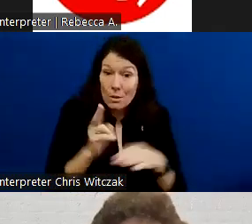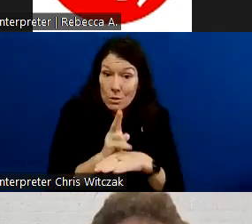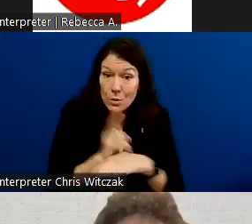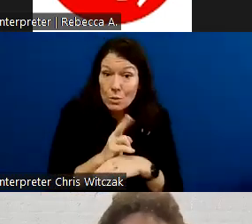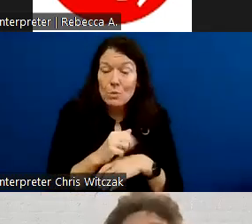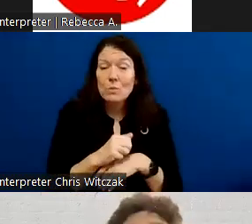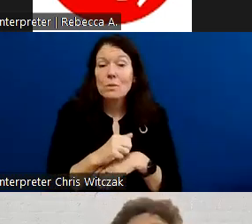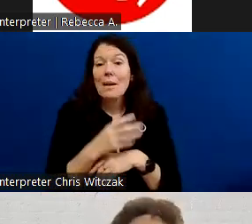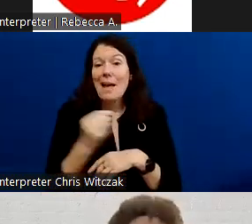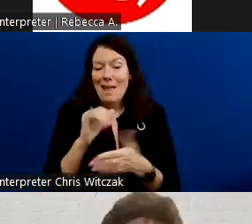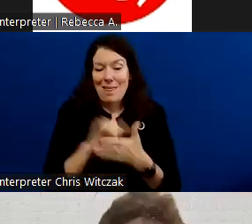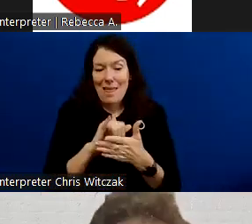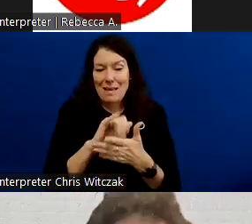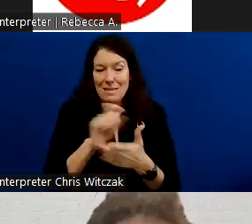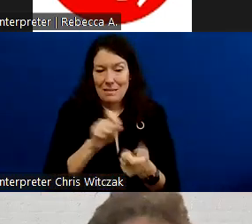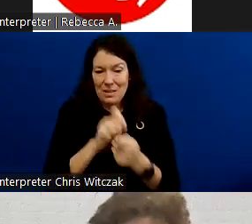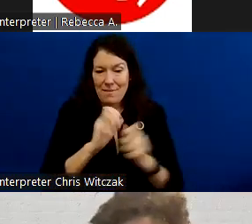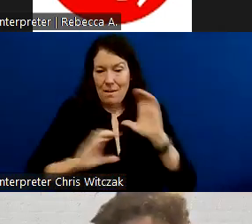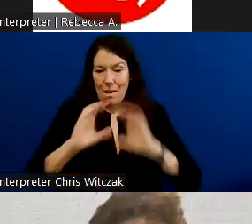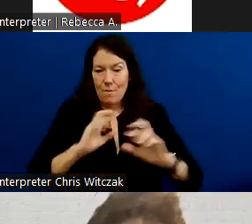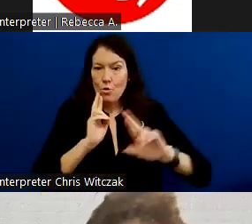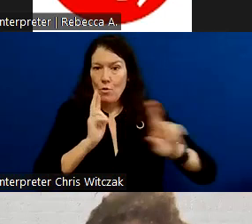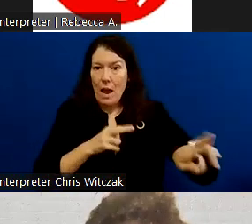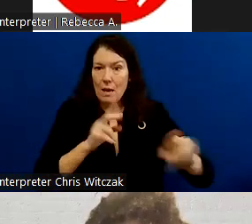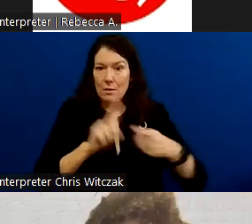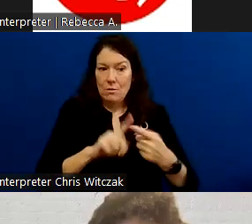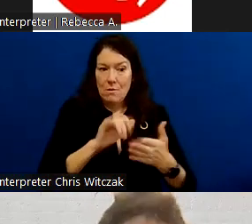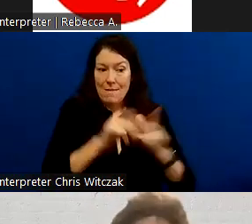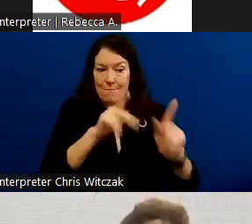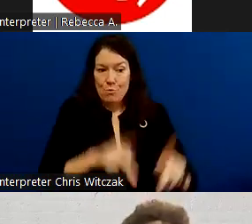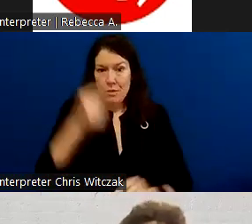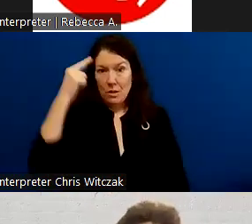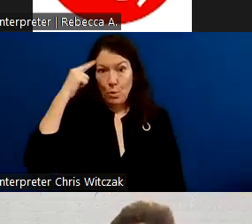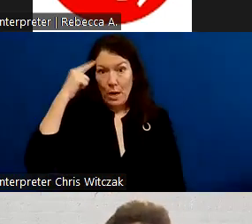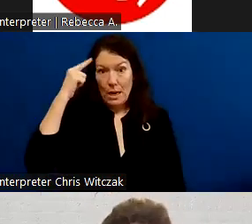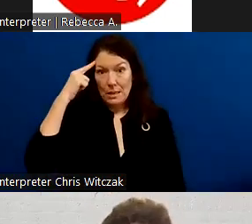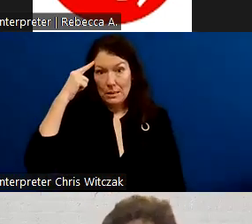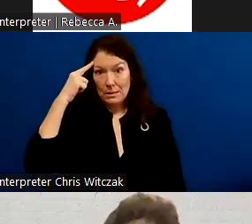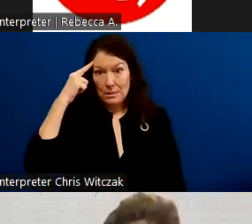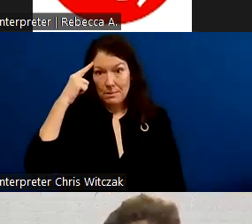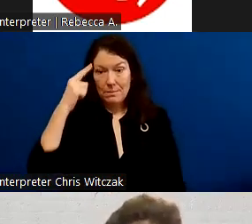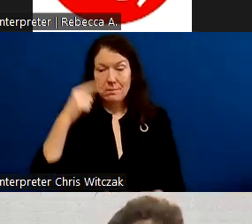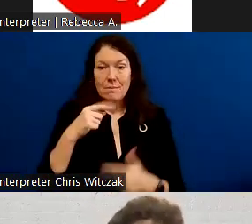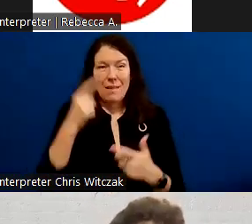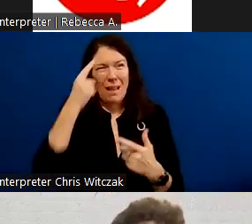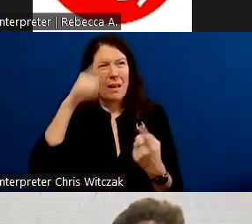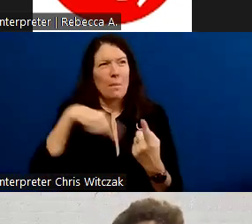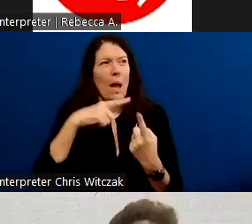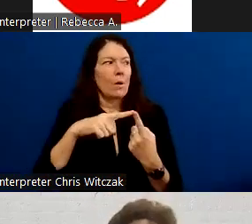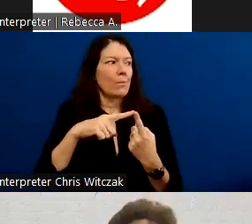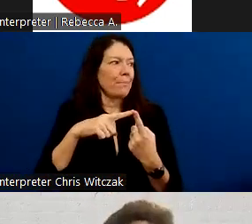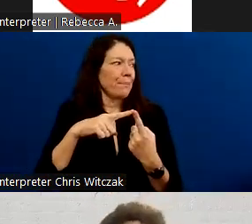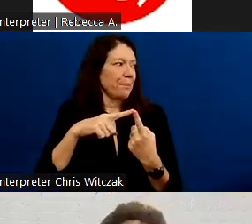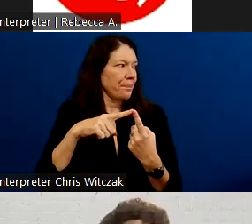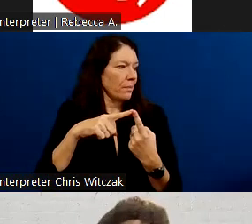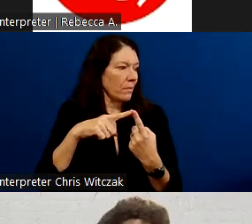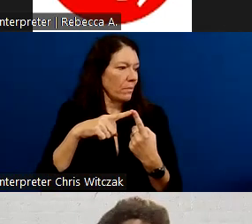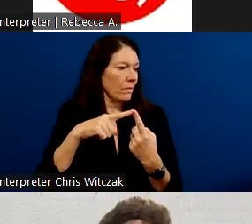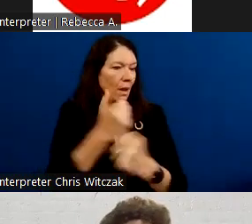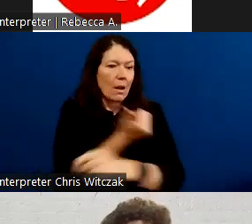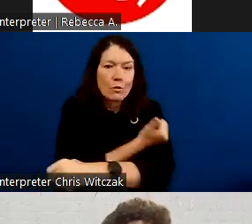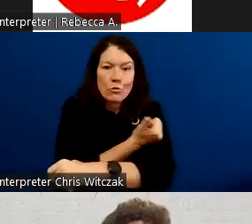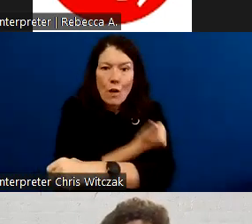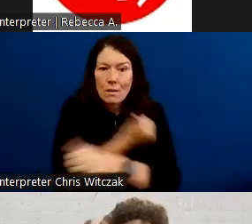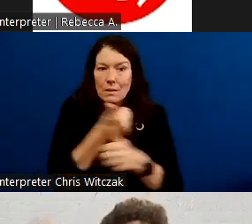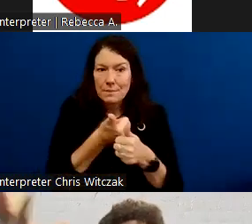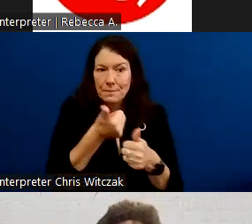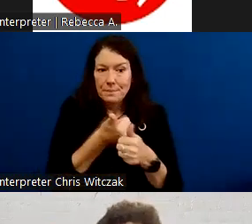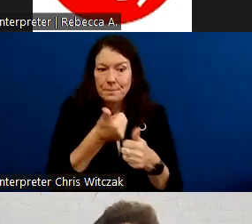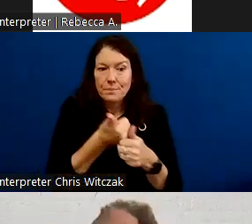and the chemical reaction on the person's brain. So think of the drug being the substance